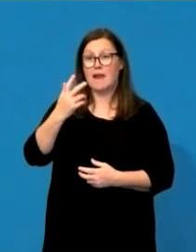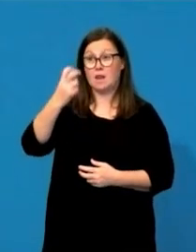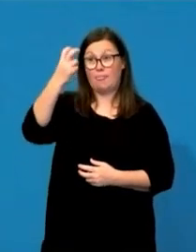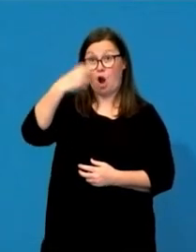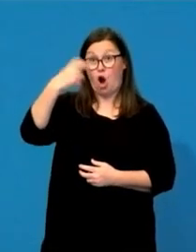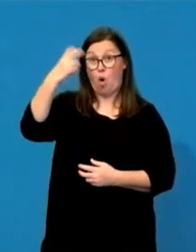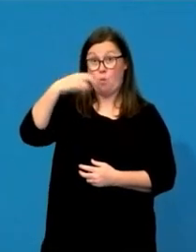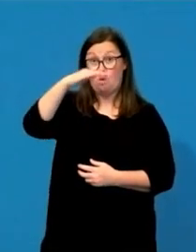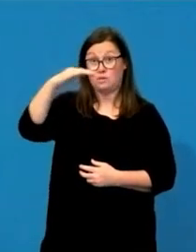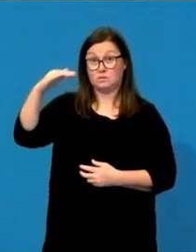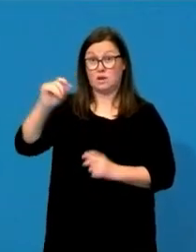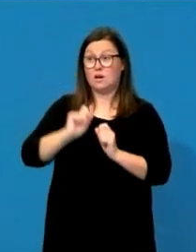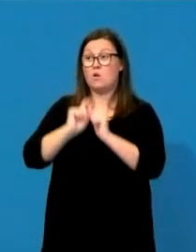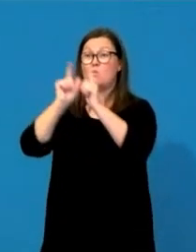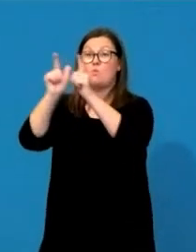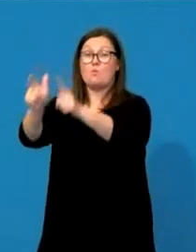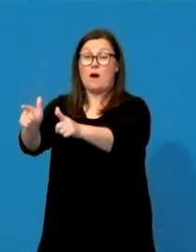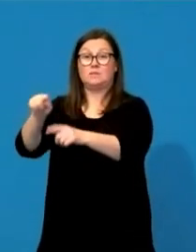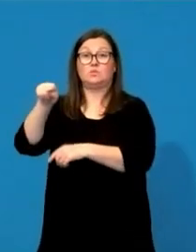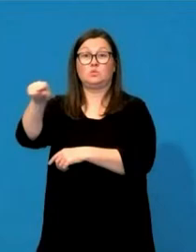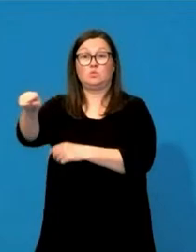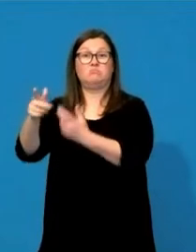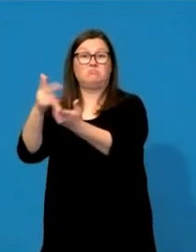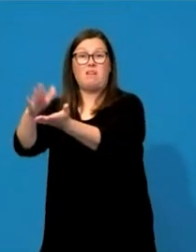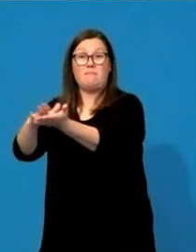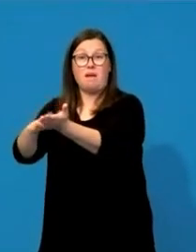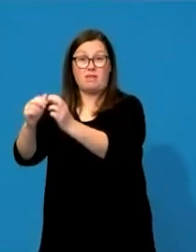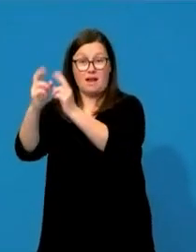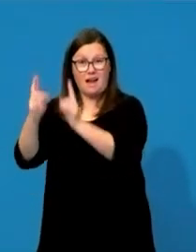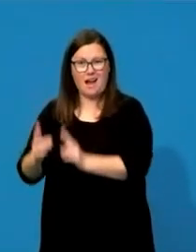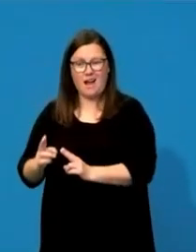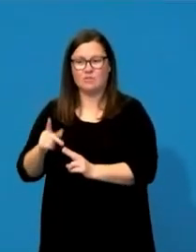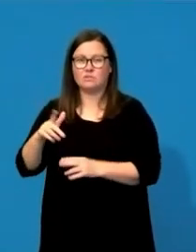they weren't feeling very well. So. MS TARRAGO: So, really important to keep family